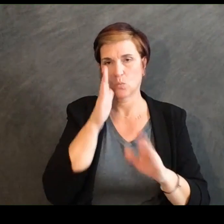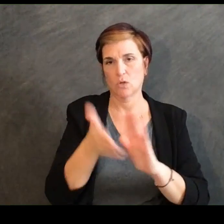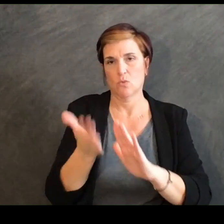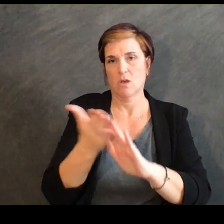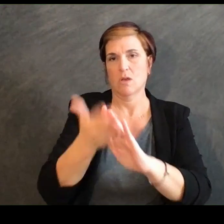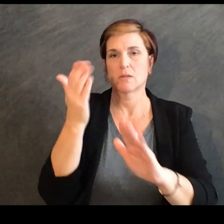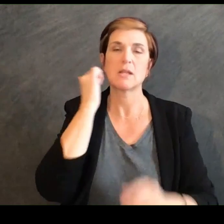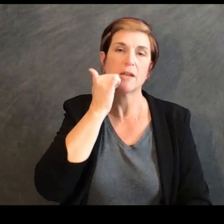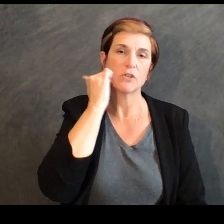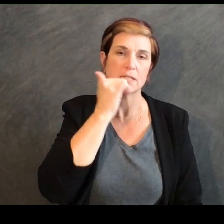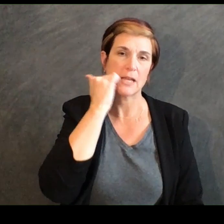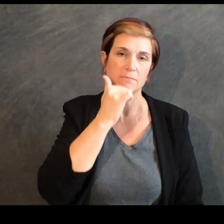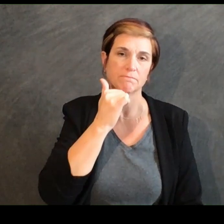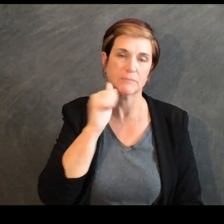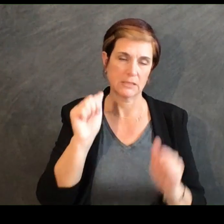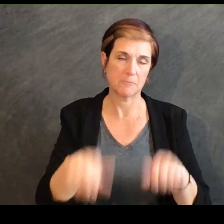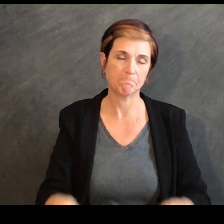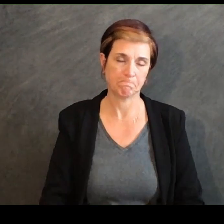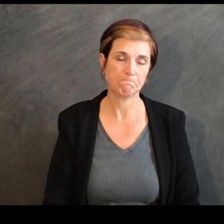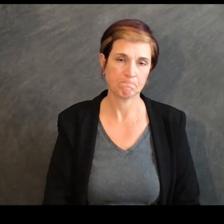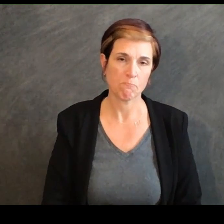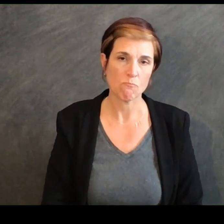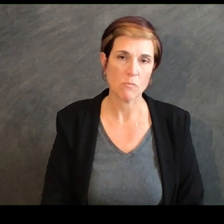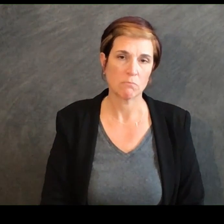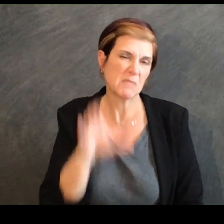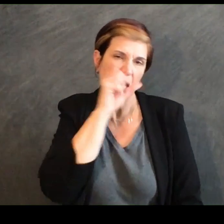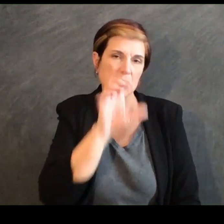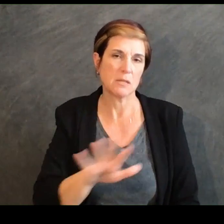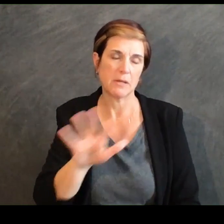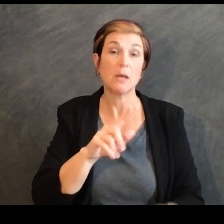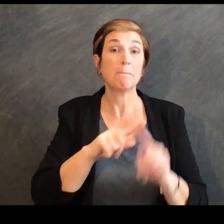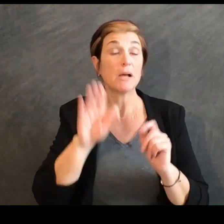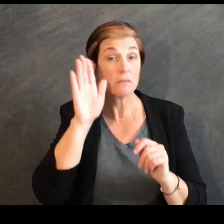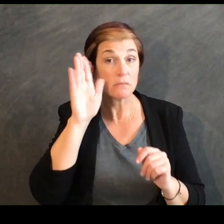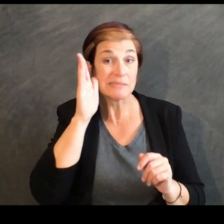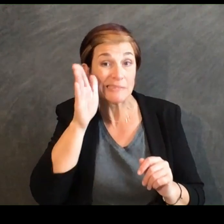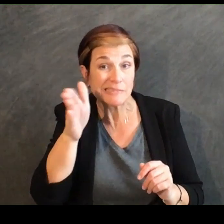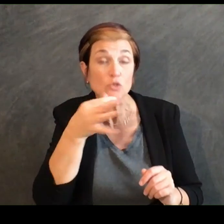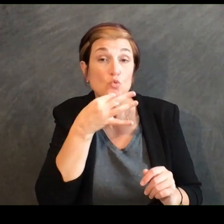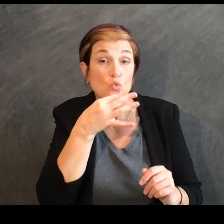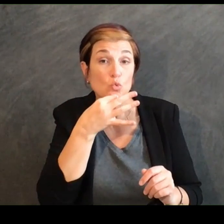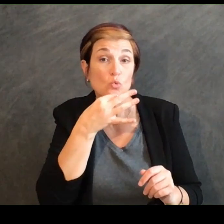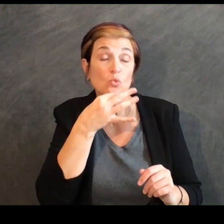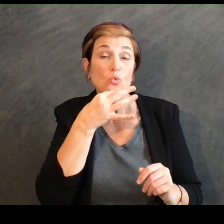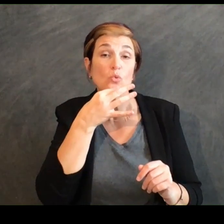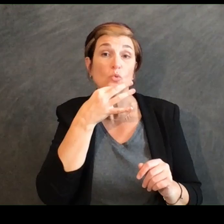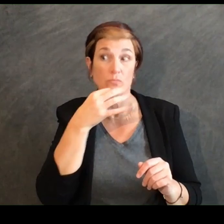performed but very soon with with the program that was announced today